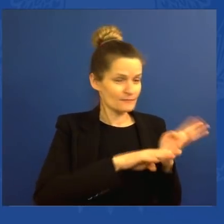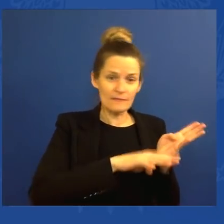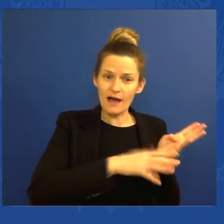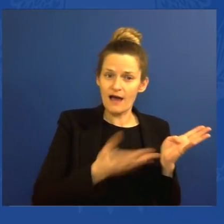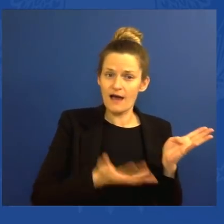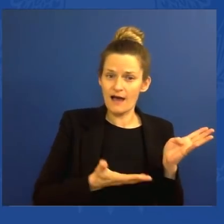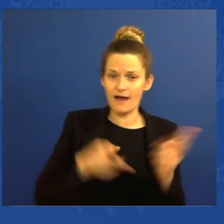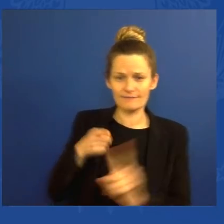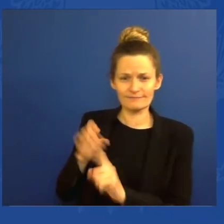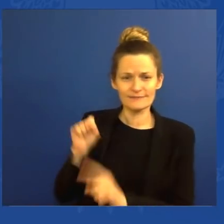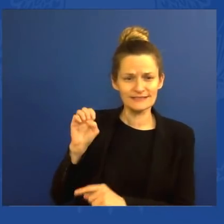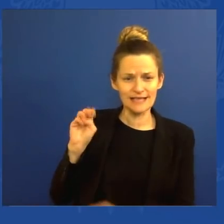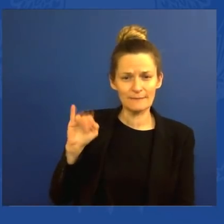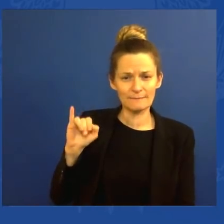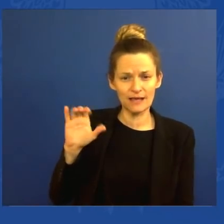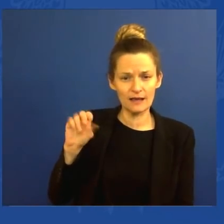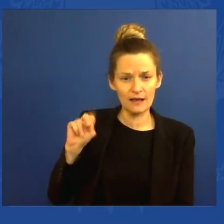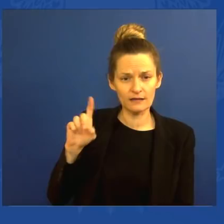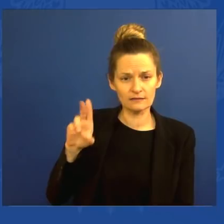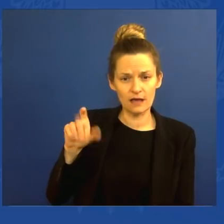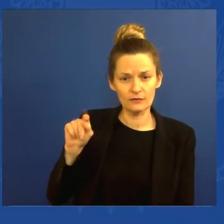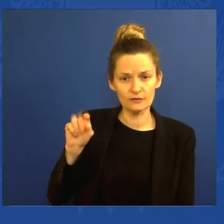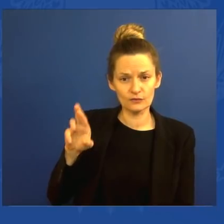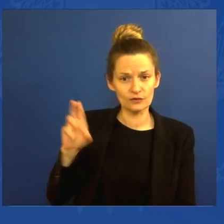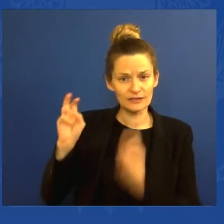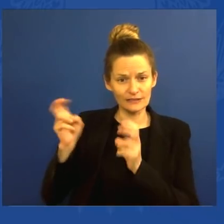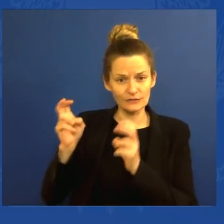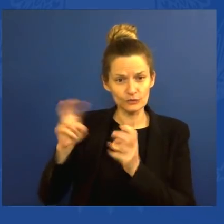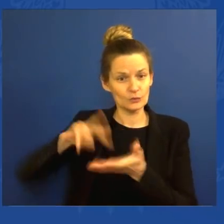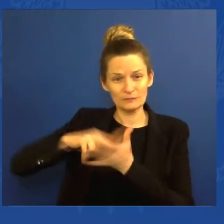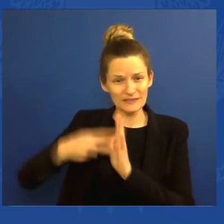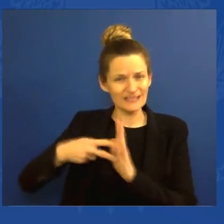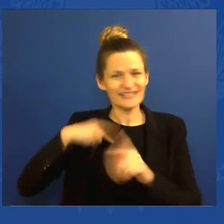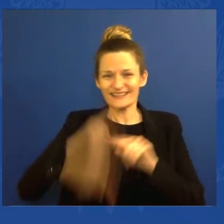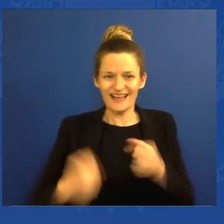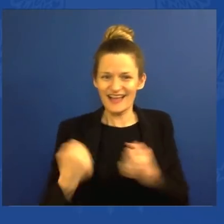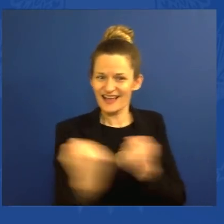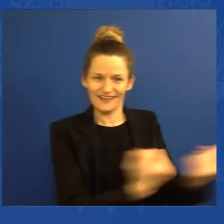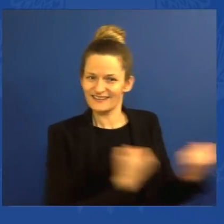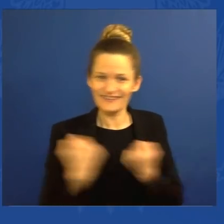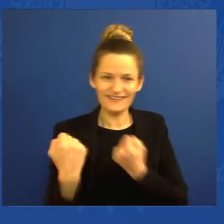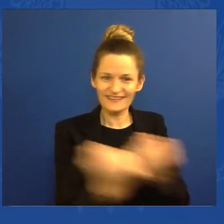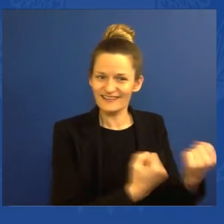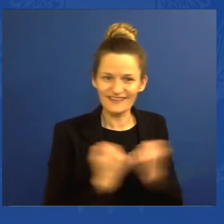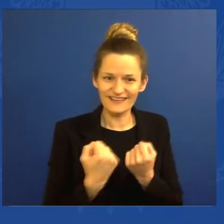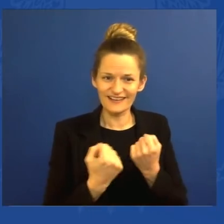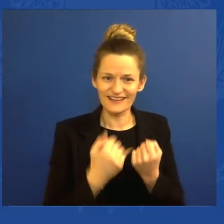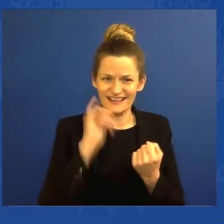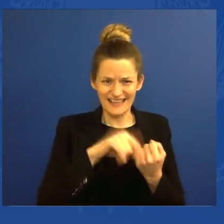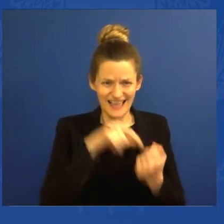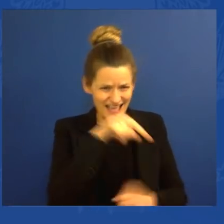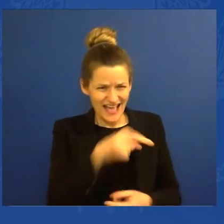as an essential component to our appliances. They're found in almost every one of our appliances, and they're absolutely critical